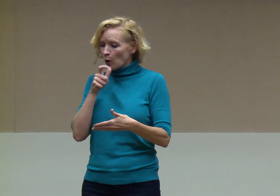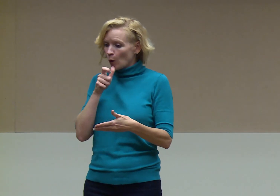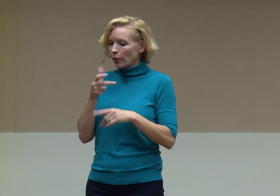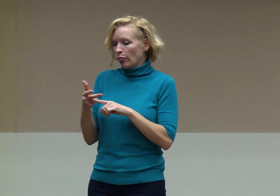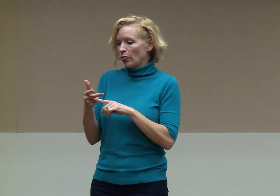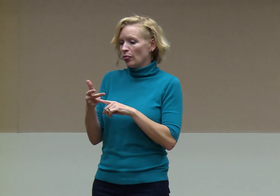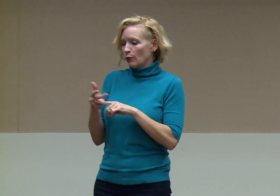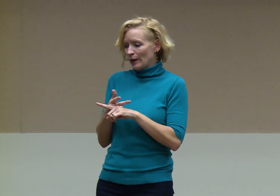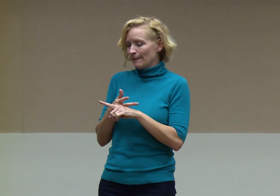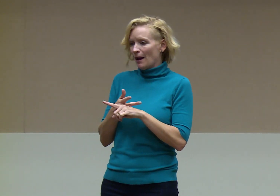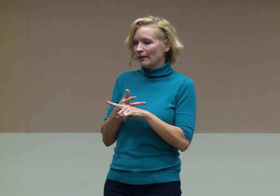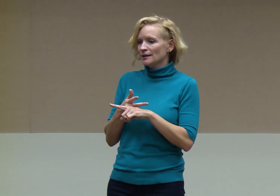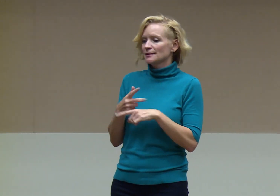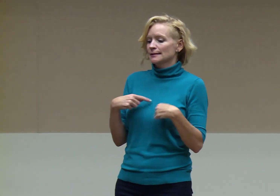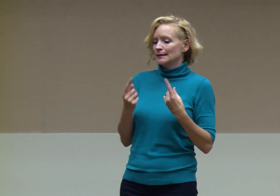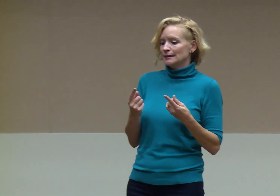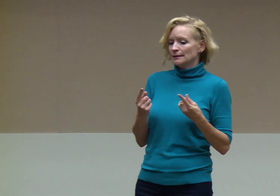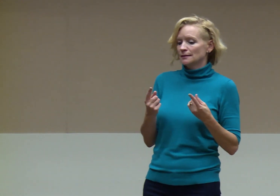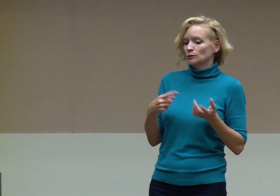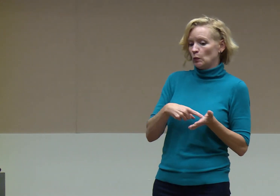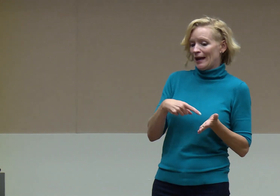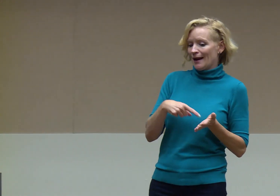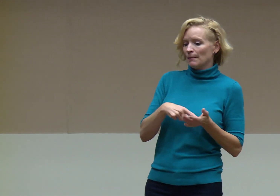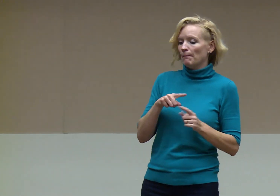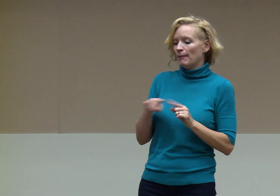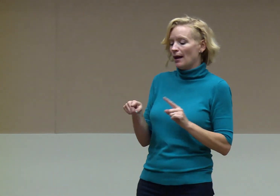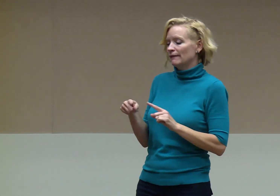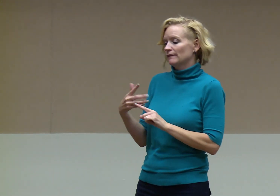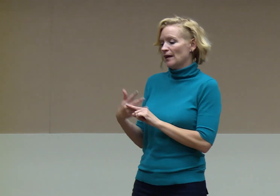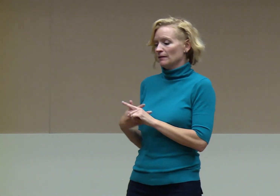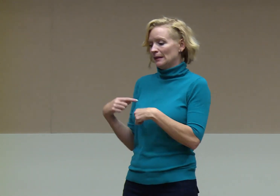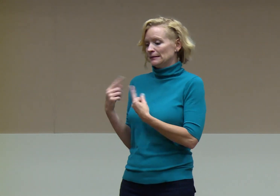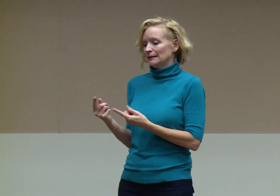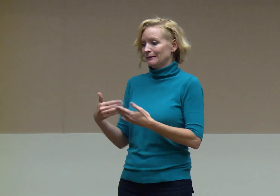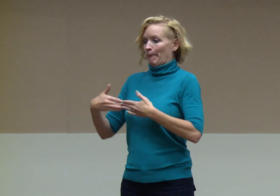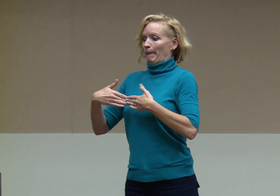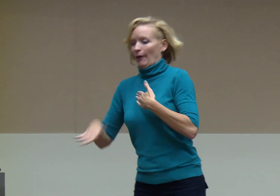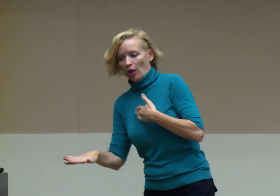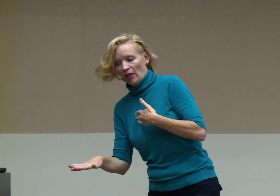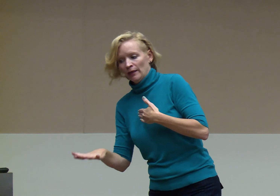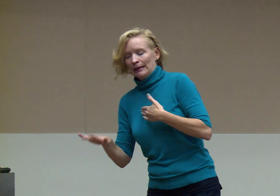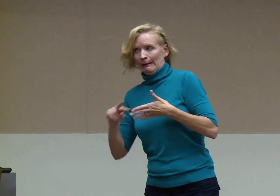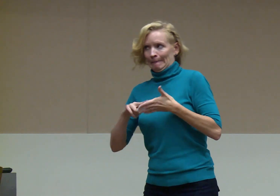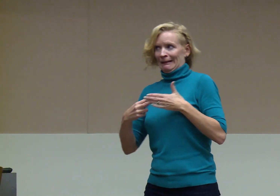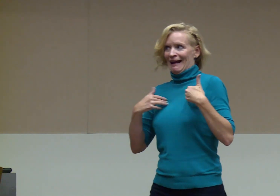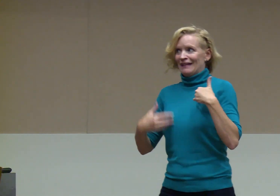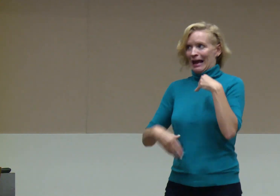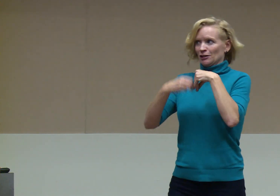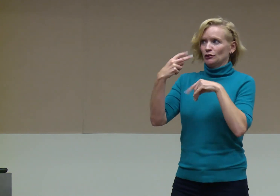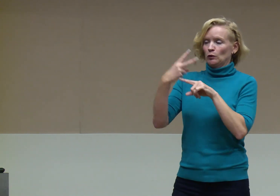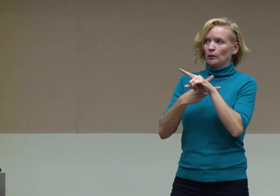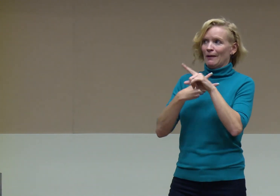If there's a baby that was 3 months early,